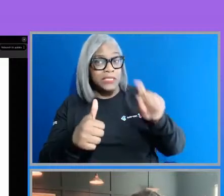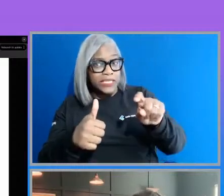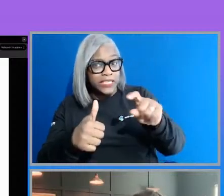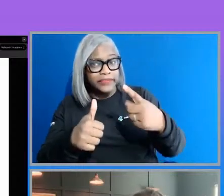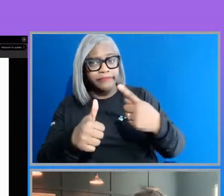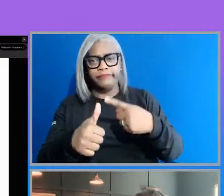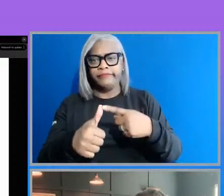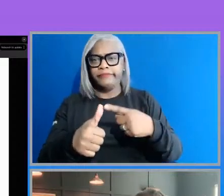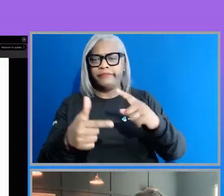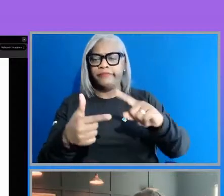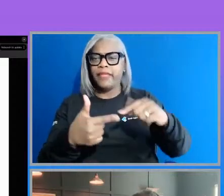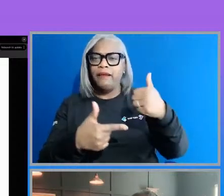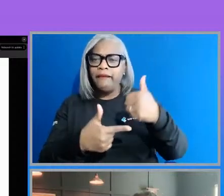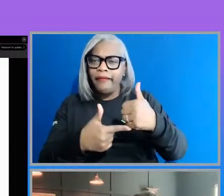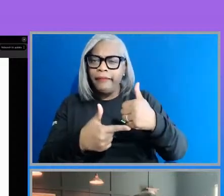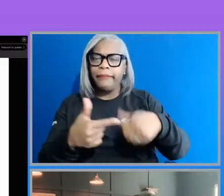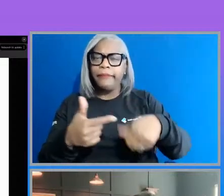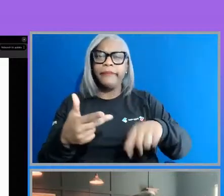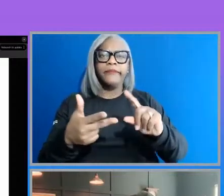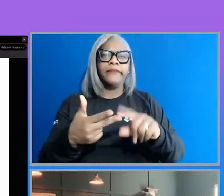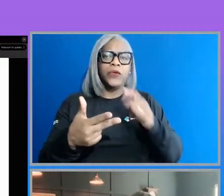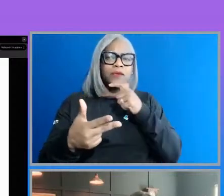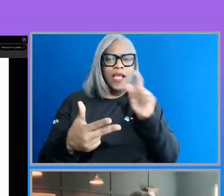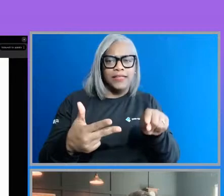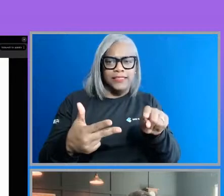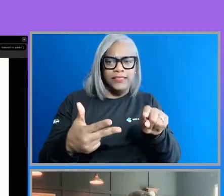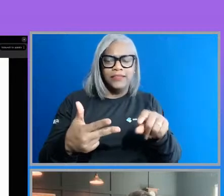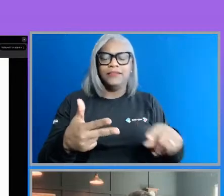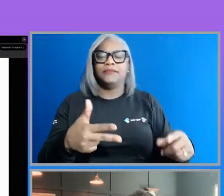or not needed for completing their goal if it's needed. 4.5